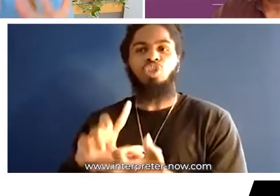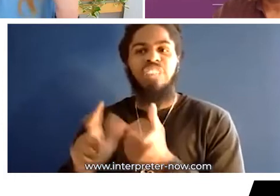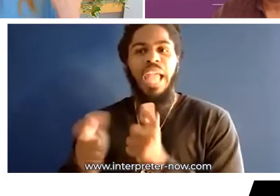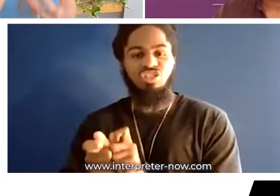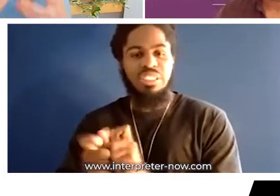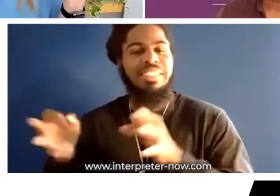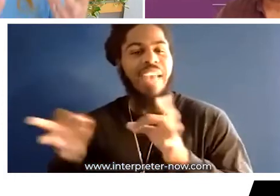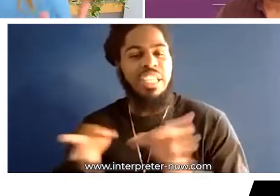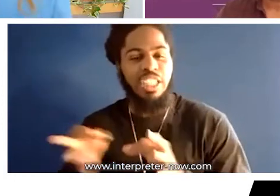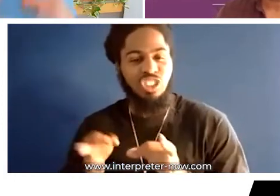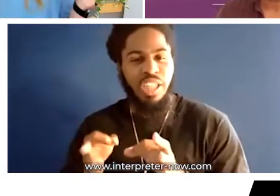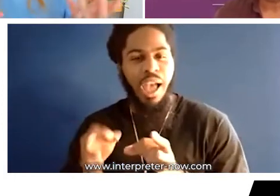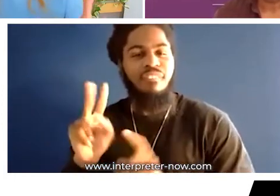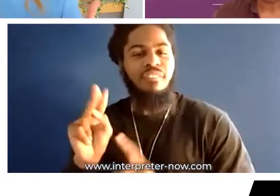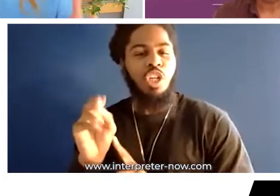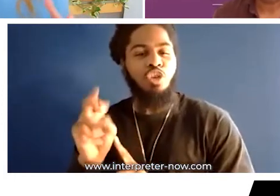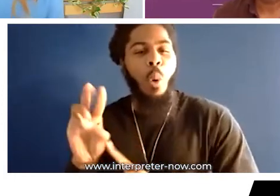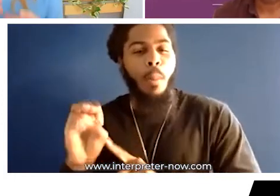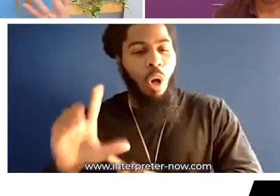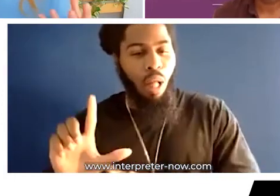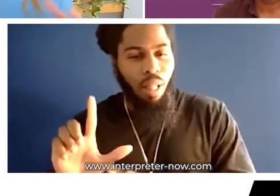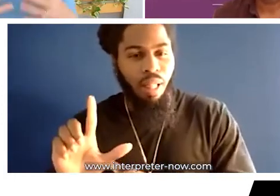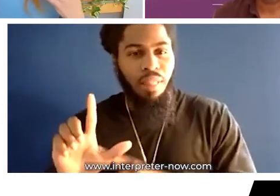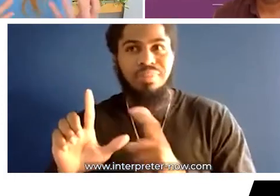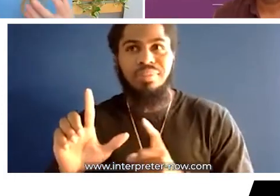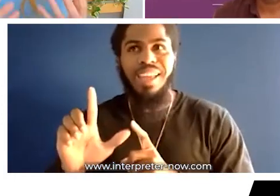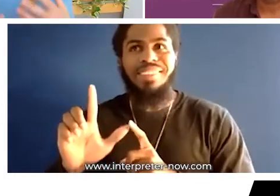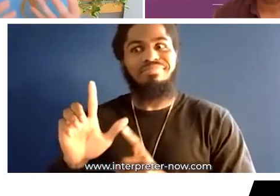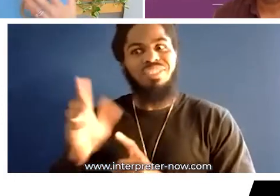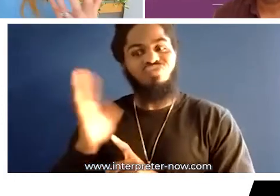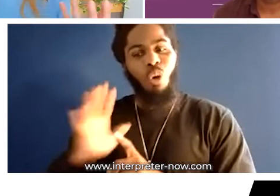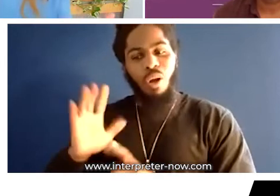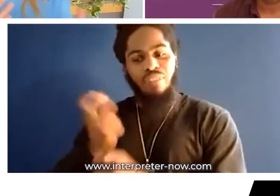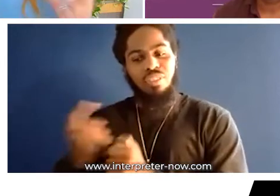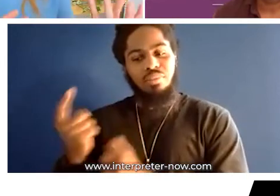old normal of everybody being in the office in one place, there are little informal ways